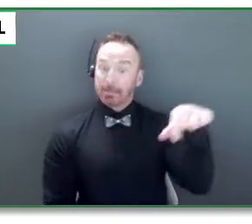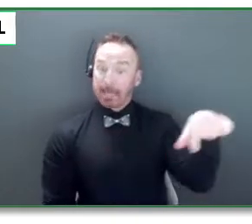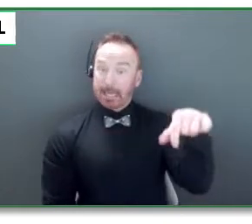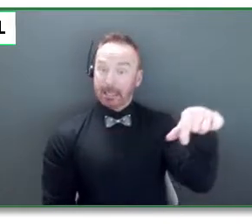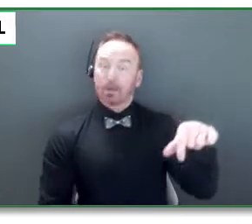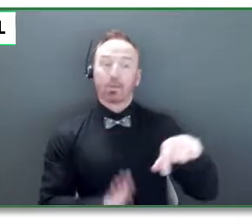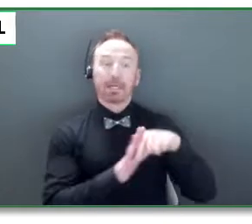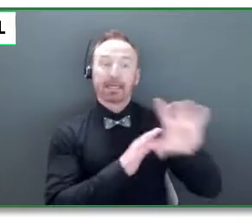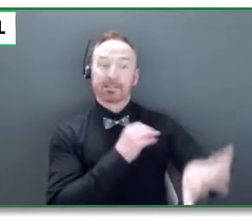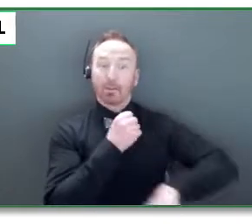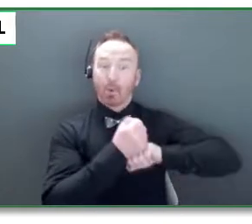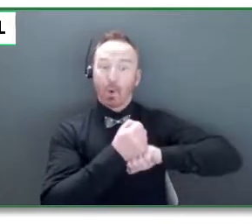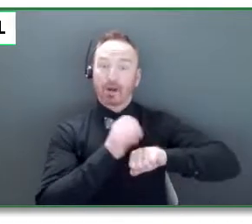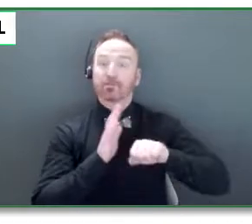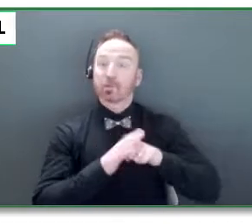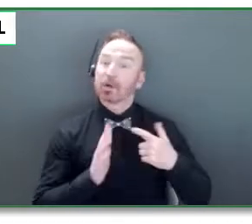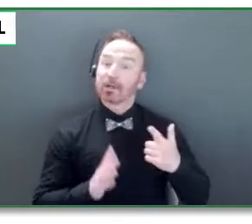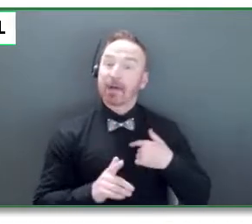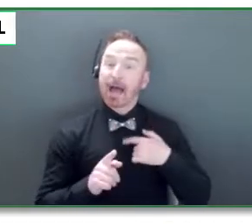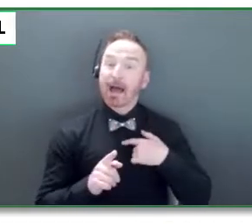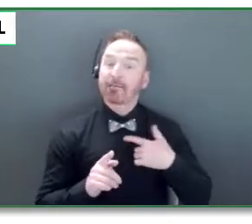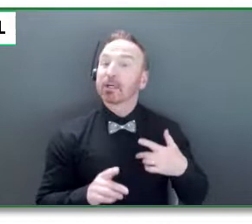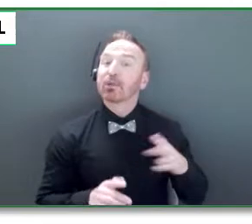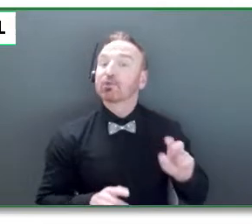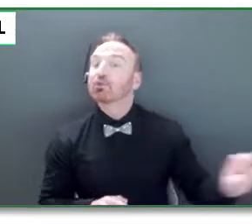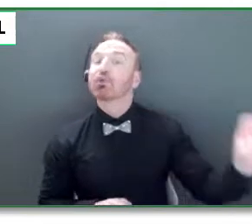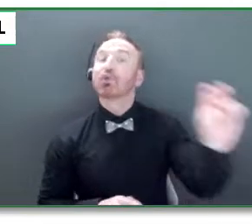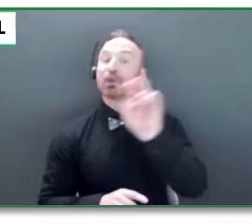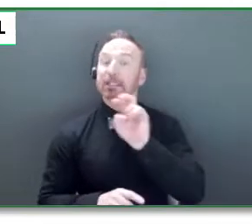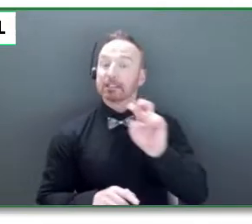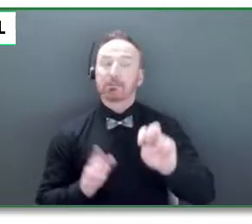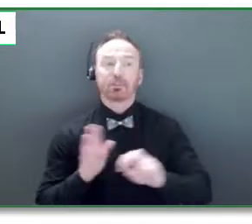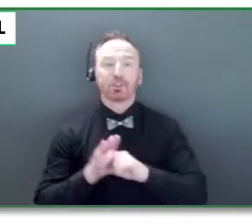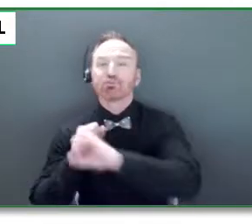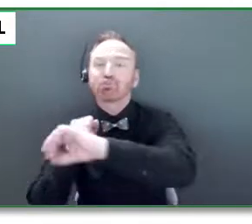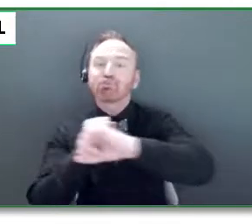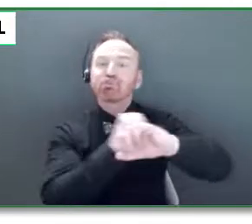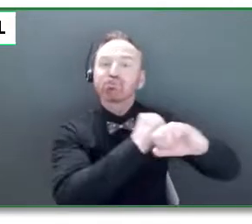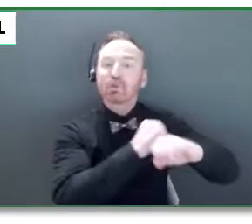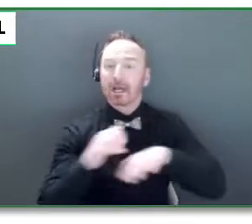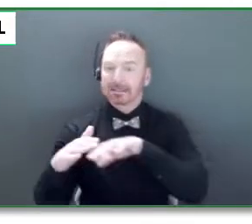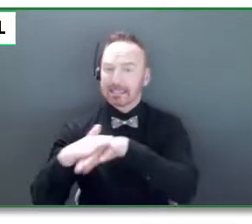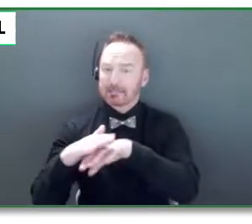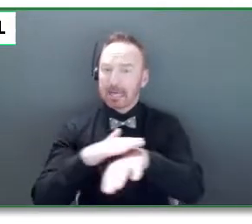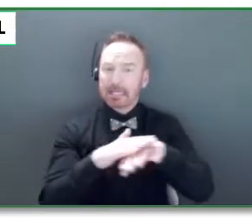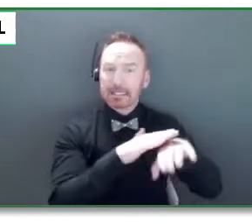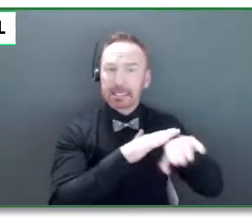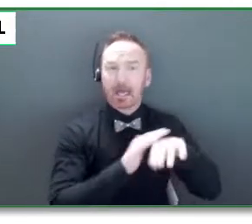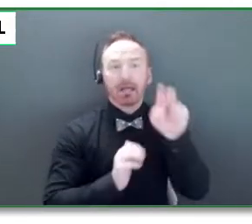promote accessibility and reach out to the travel industry to